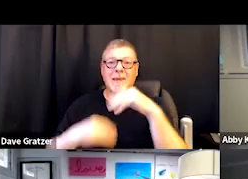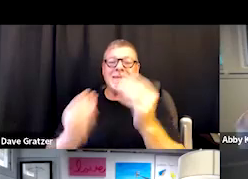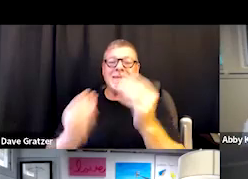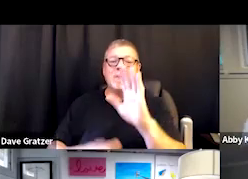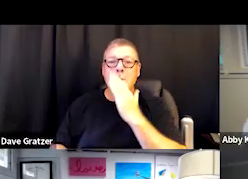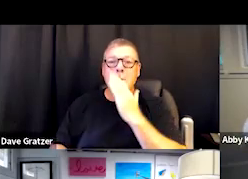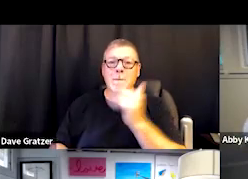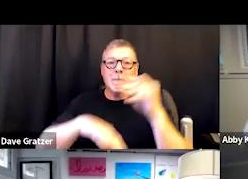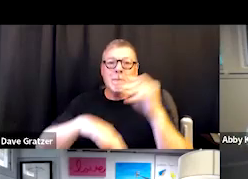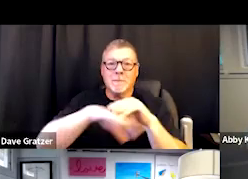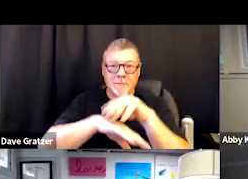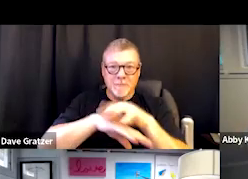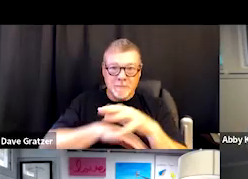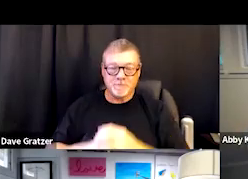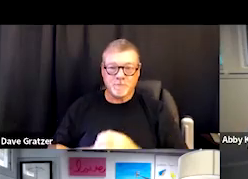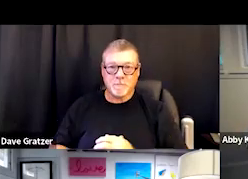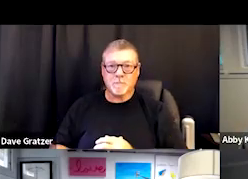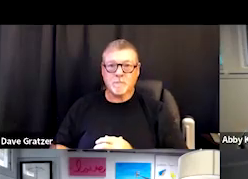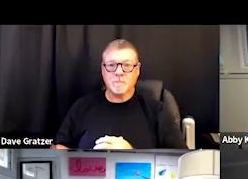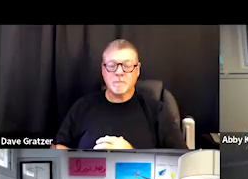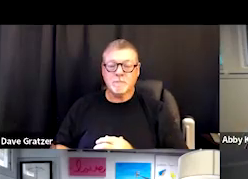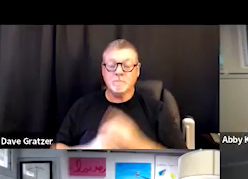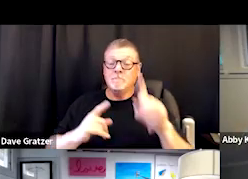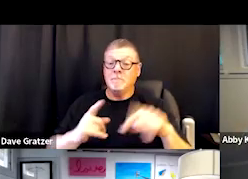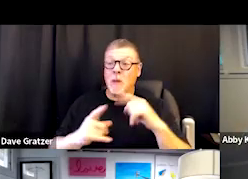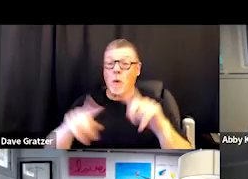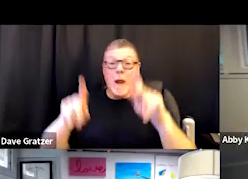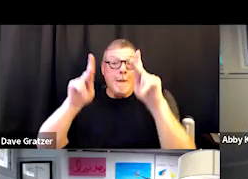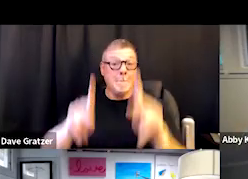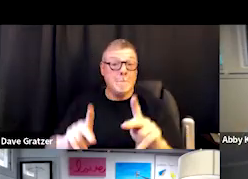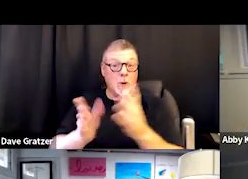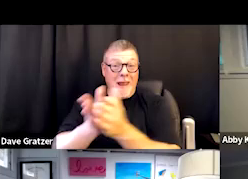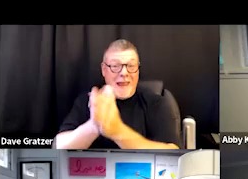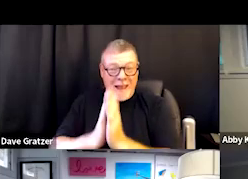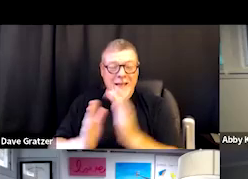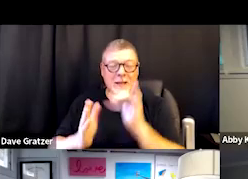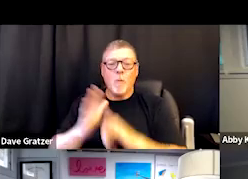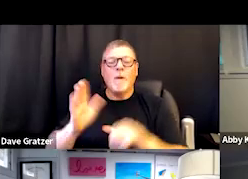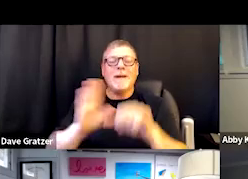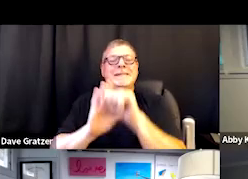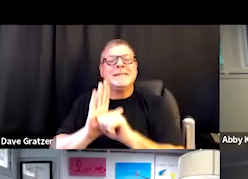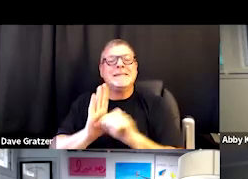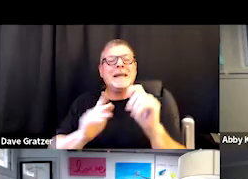So someone asked, what can SOAR state team leads do to prepare?